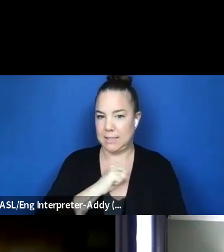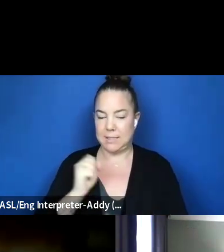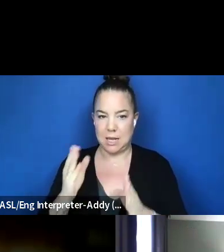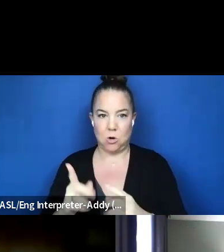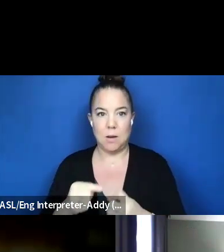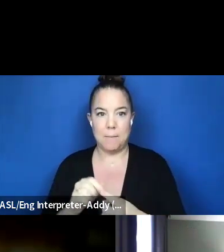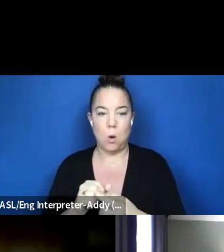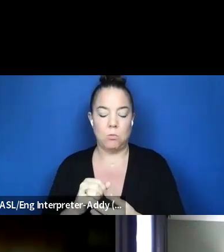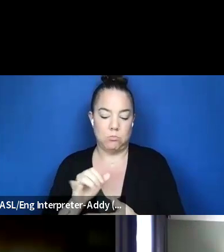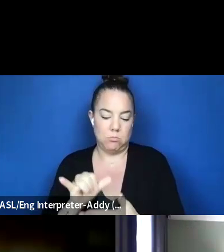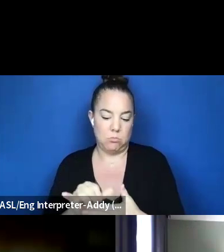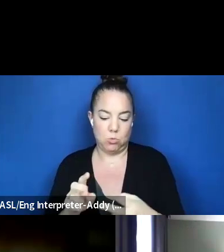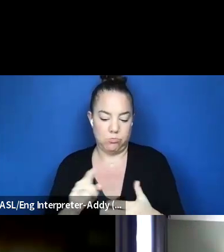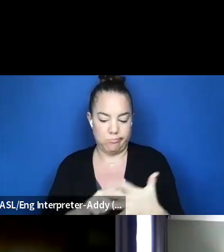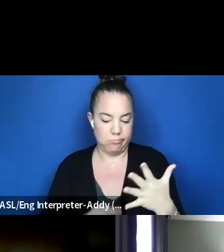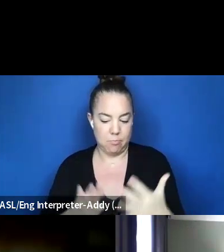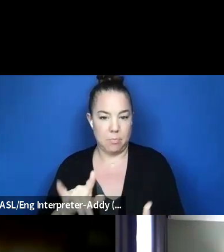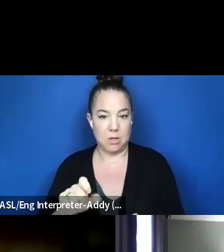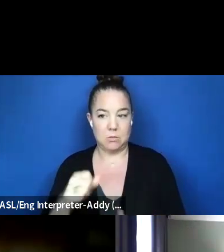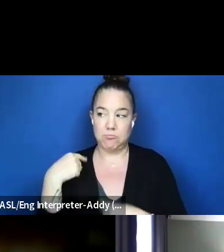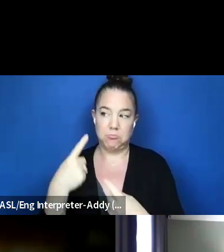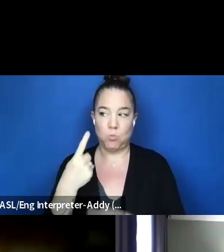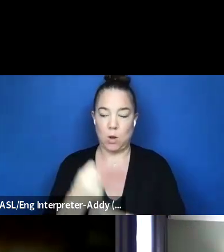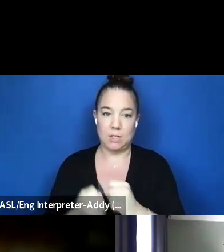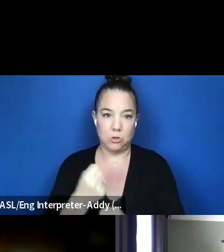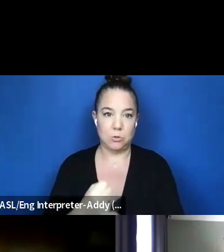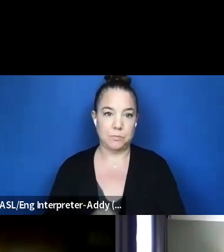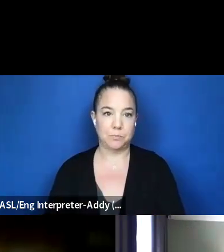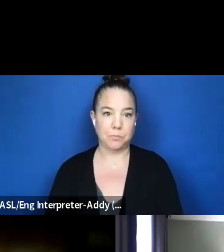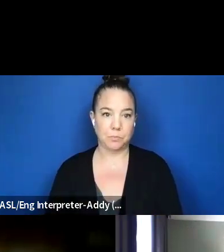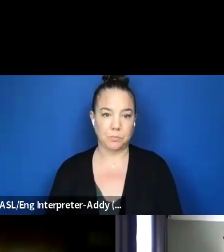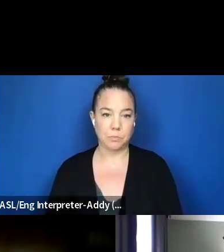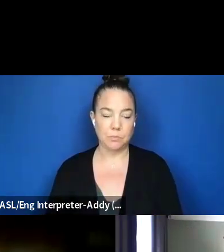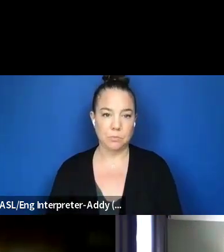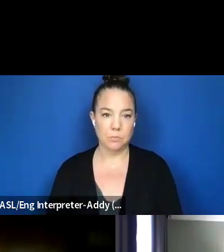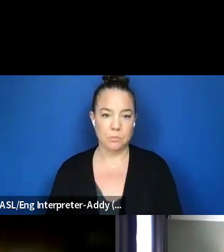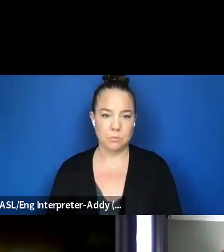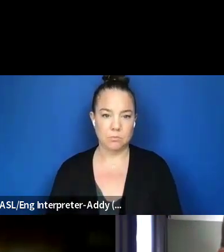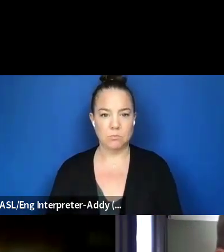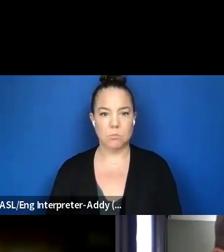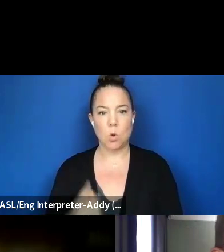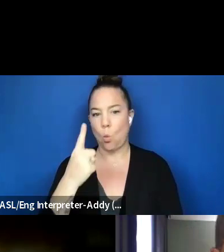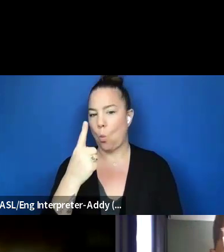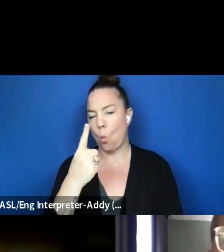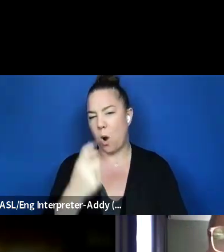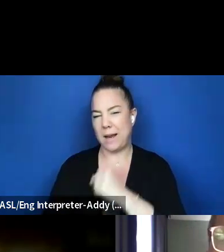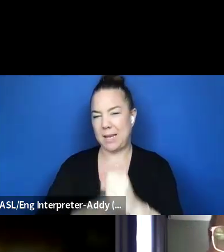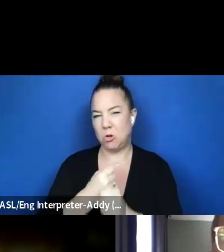Adeleigh Belyeu: over the last Adeleigh Belyeu: year. Adeleigh Belyeu: maybe year and a half so Adeleigh Belyeu: several times